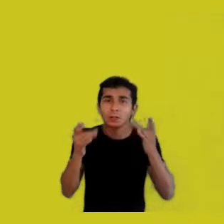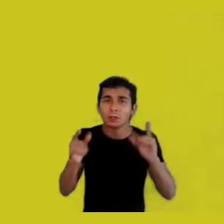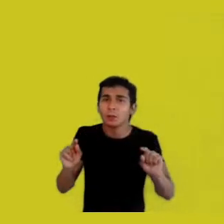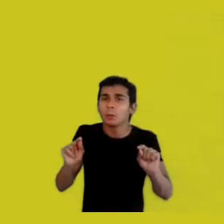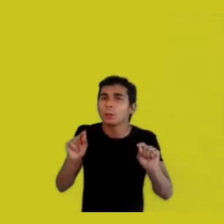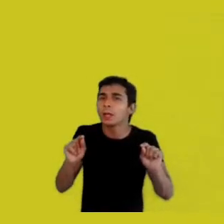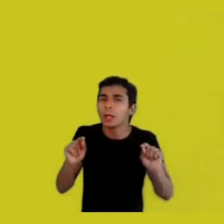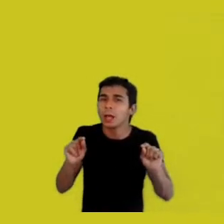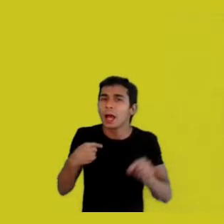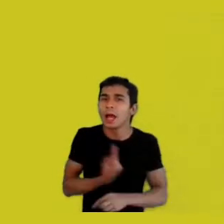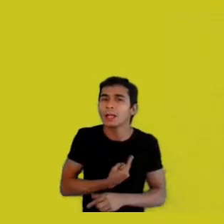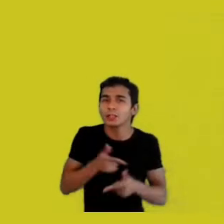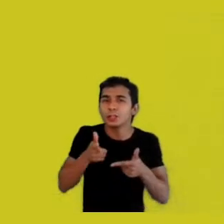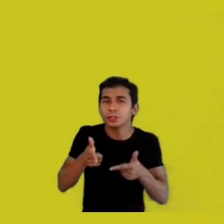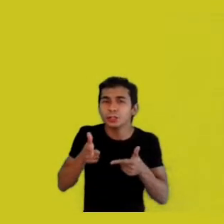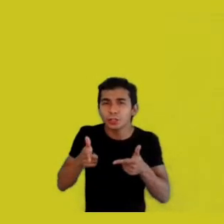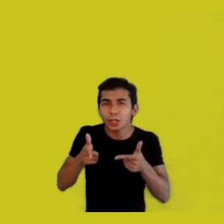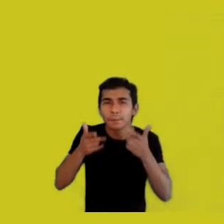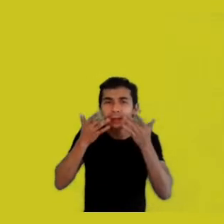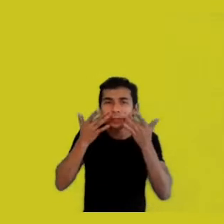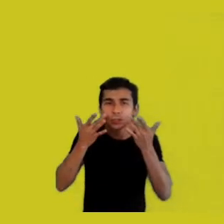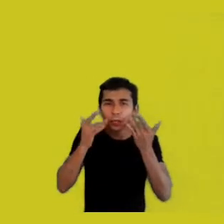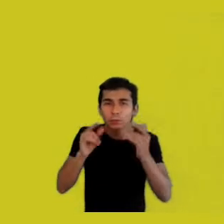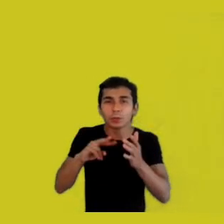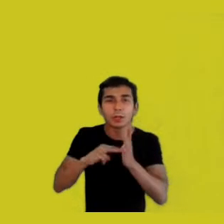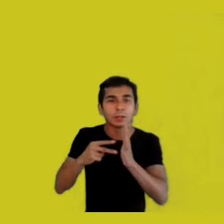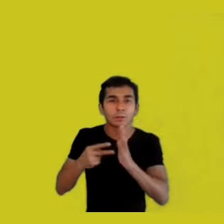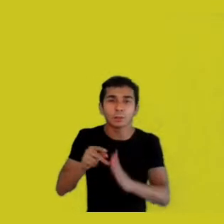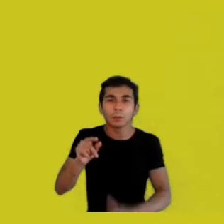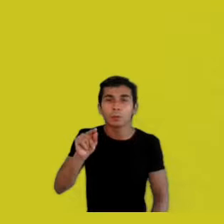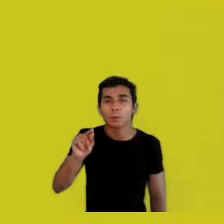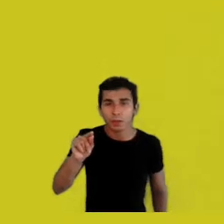What do we call theater? Does it fit?